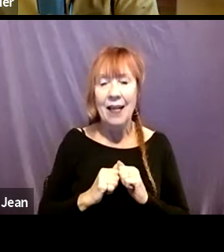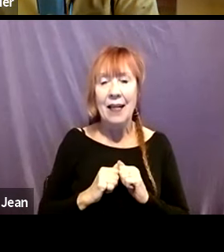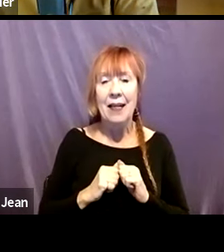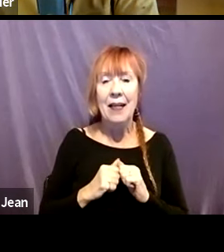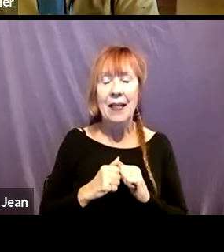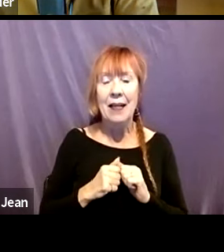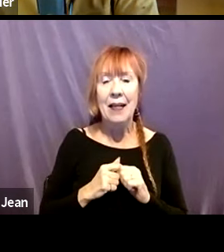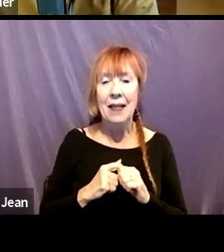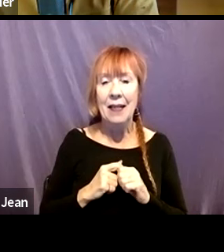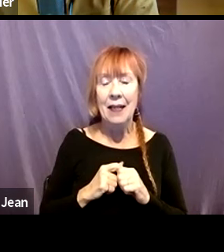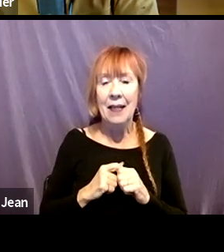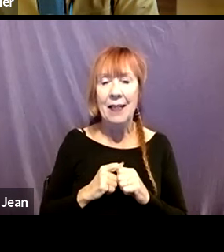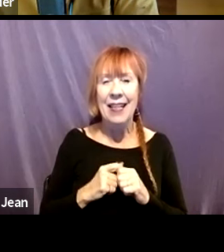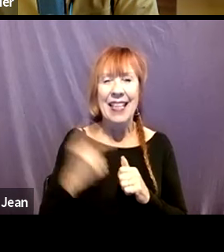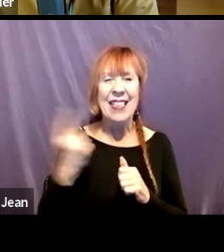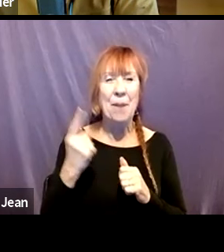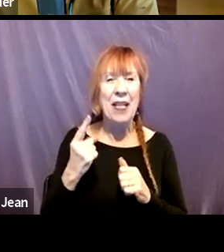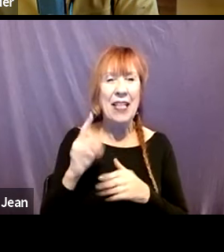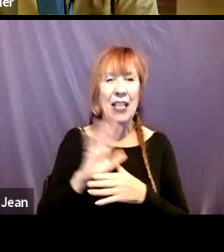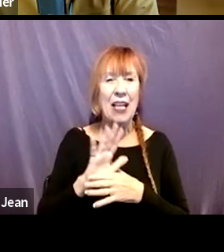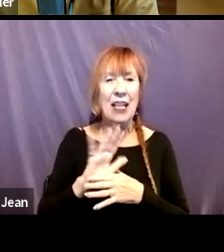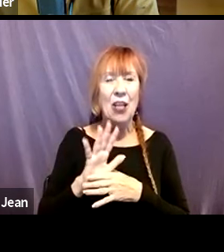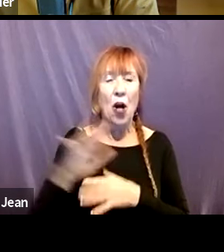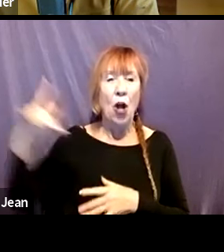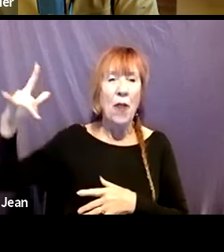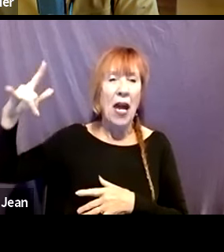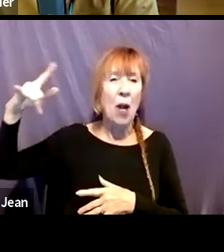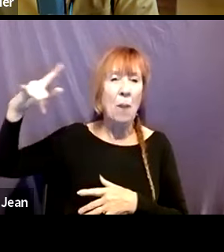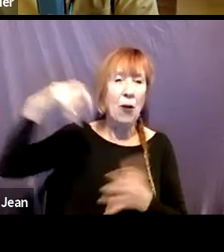the airplane crashed, and-- Oh, it's "Wrecked". "Wrecked", right?